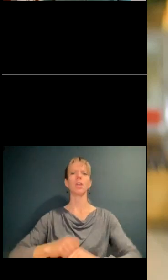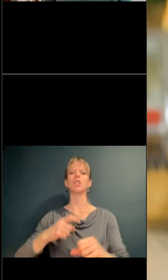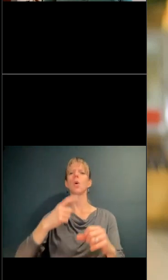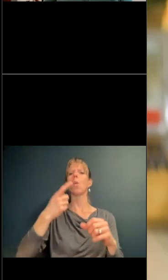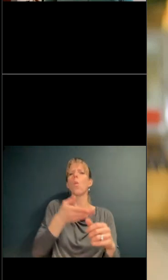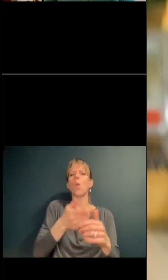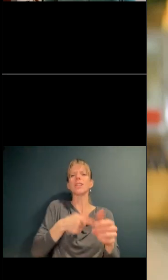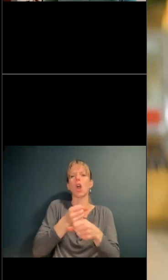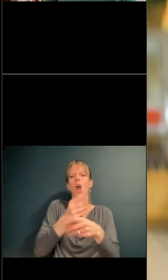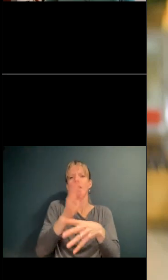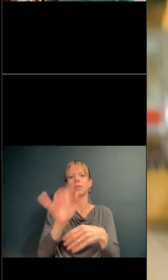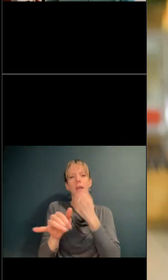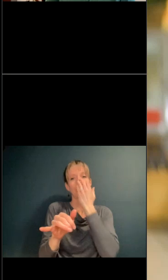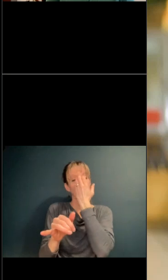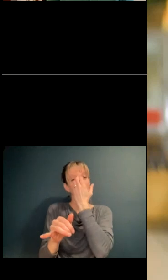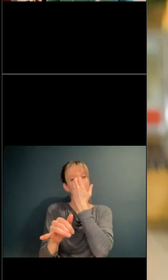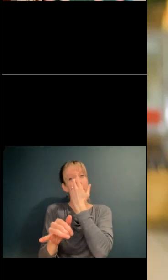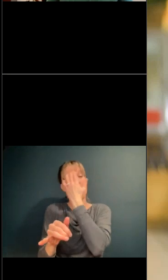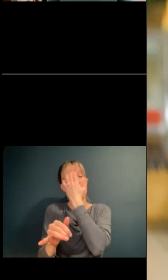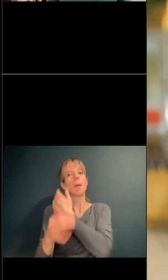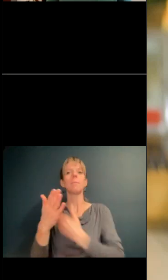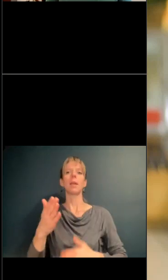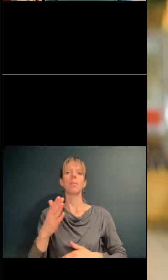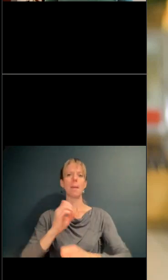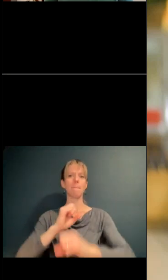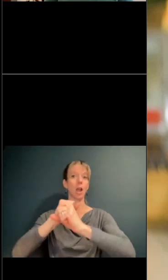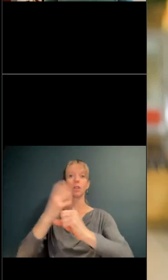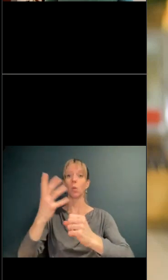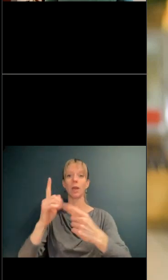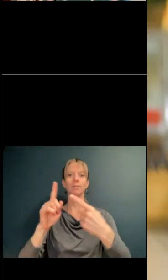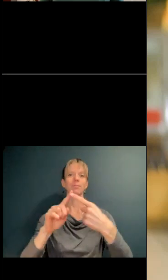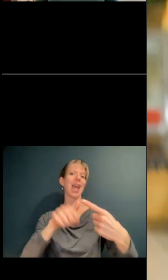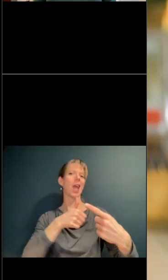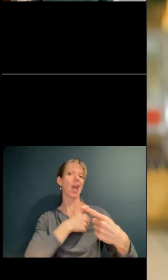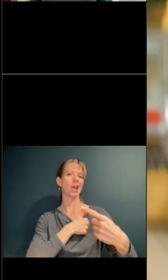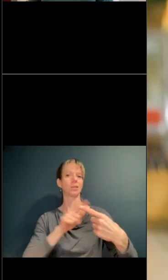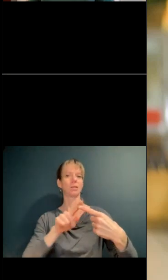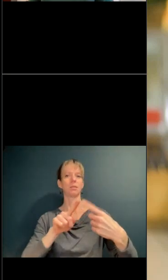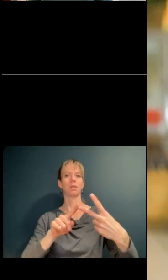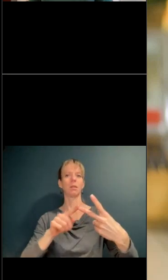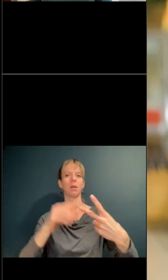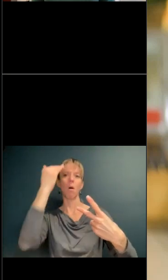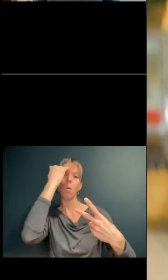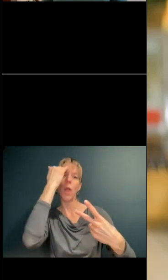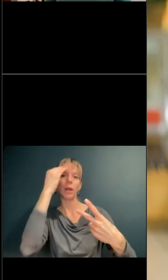Maybe it is barriers of attitude or awareness, or expectation, or invitation?